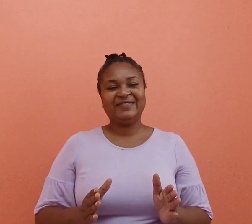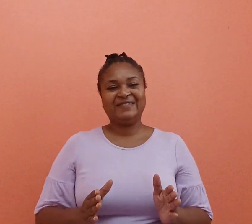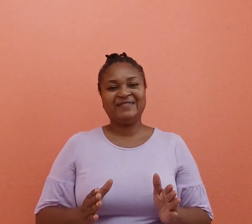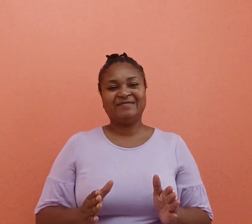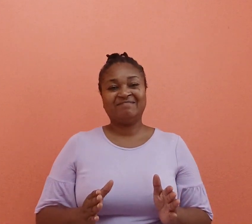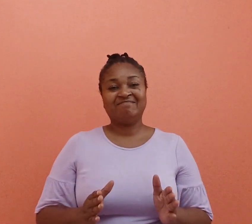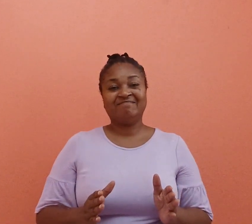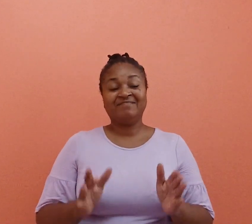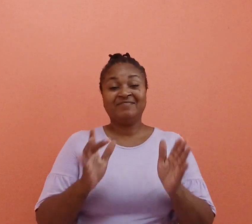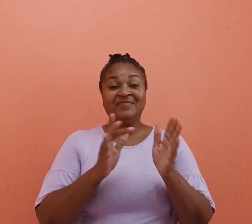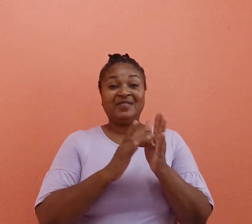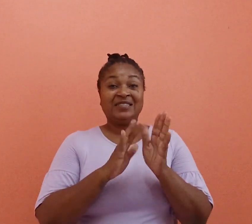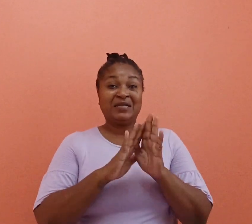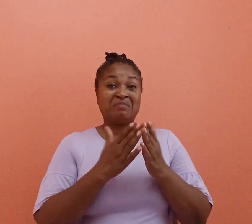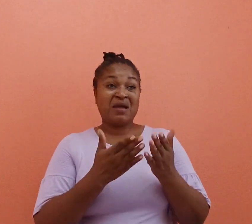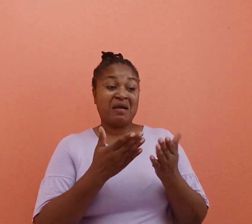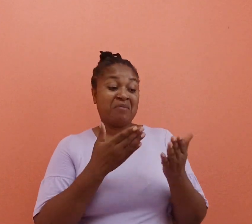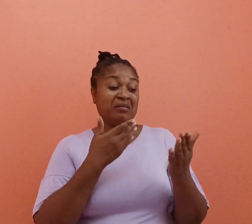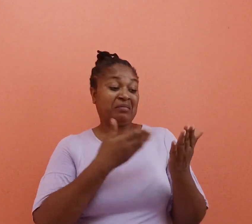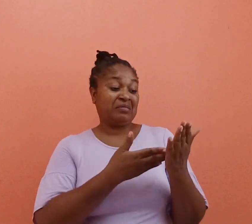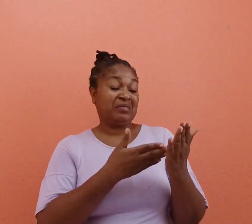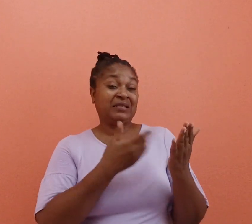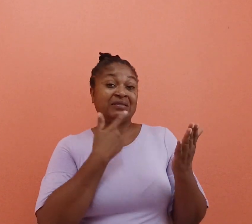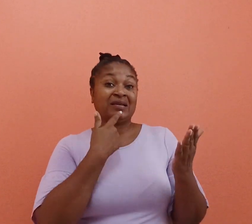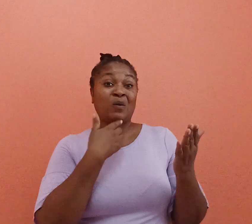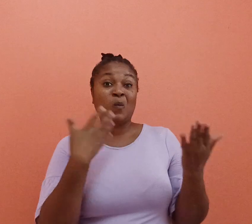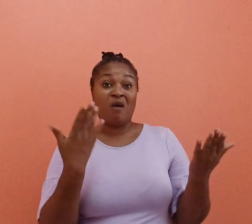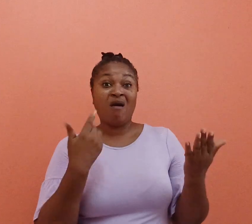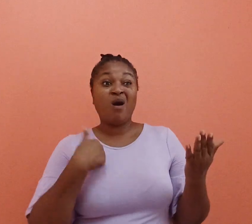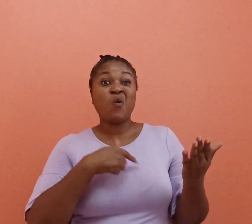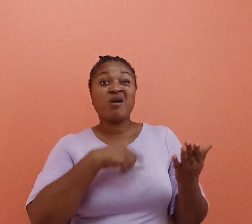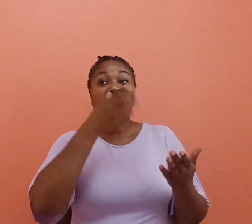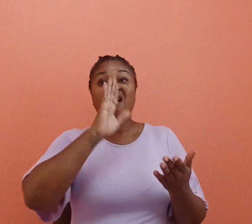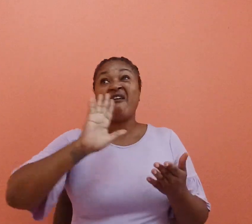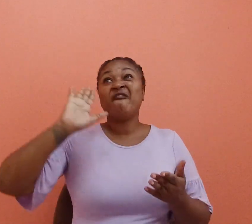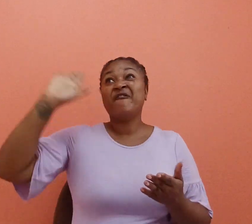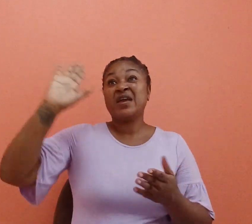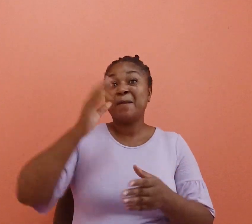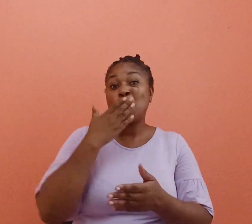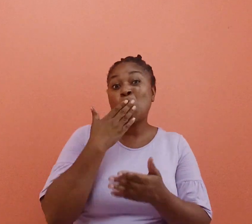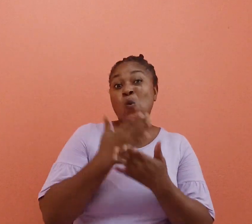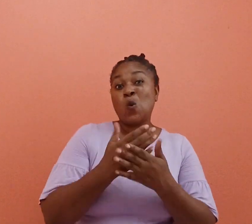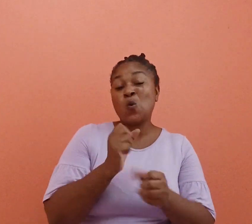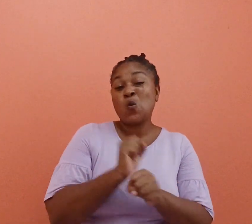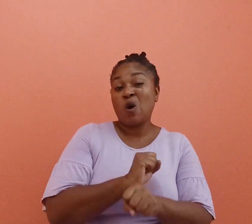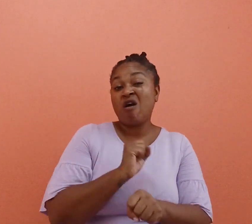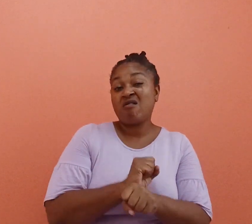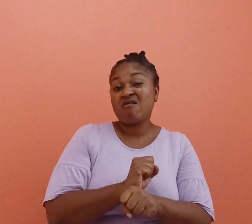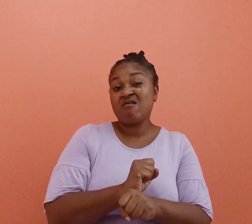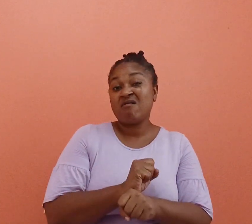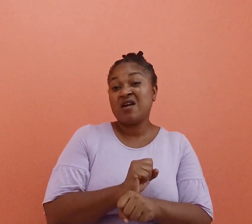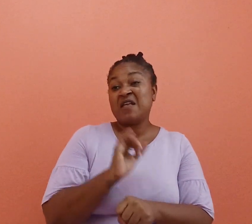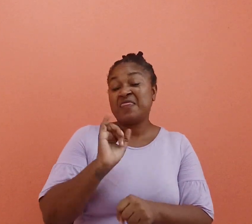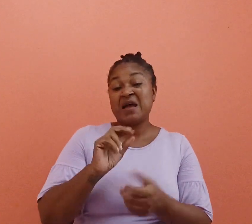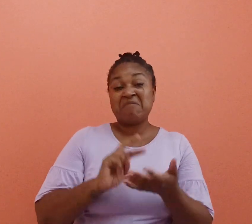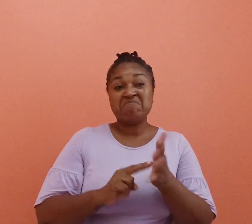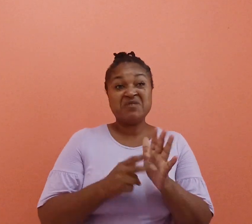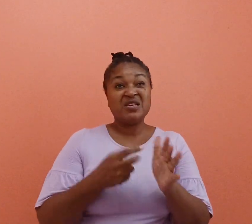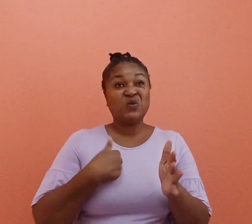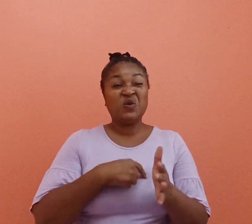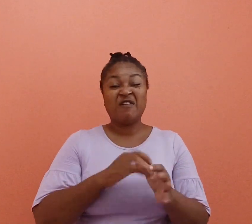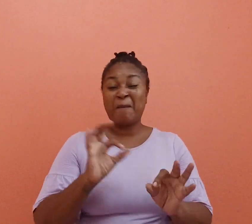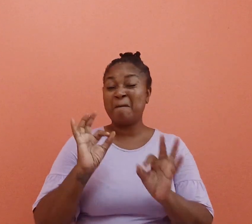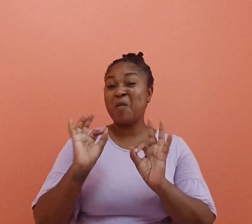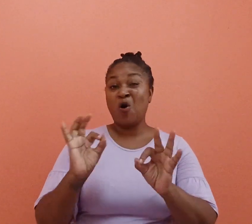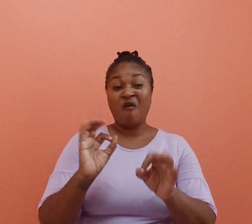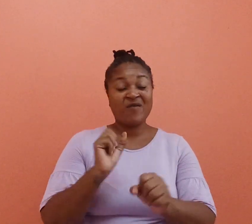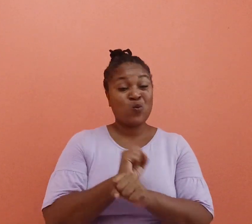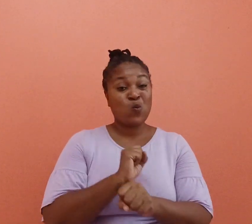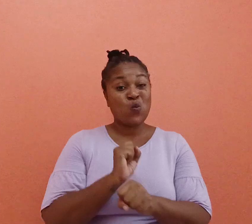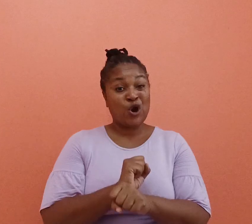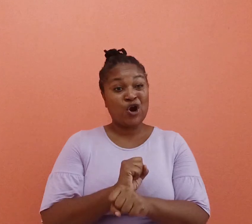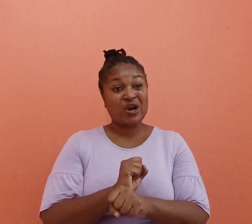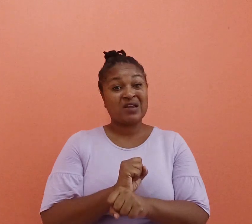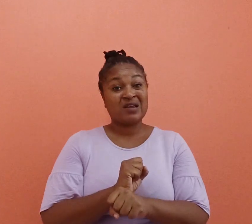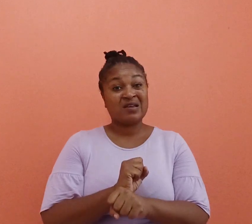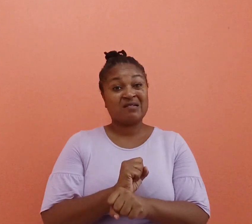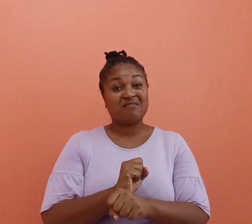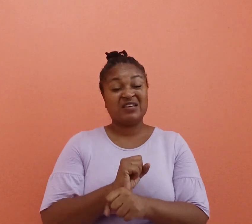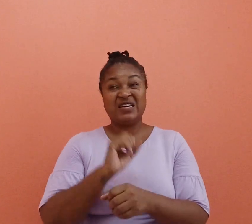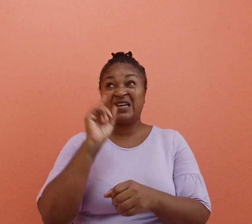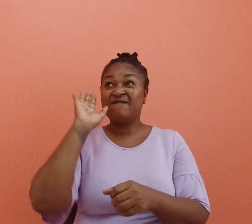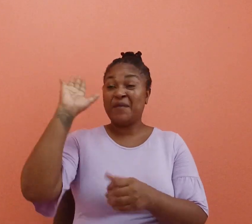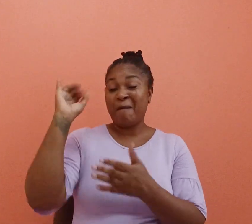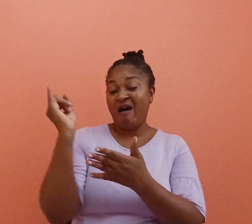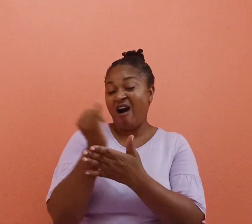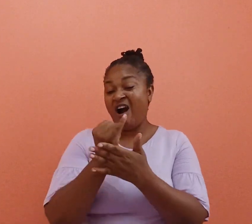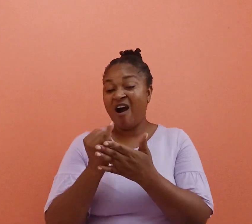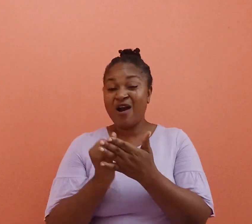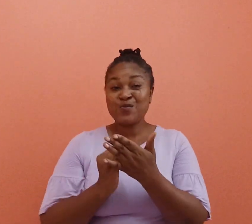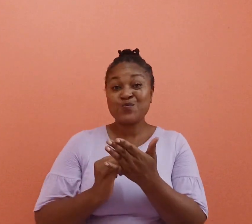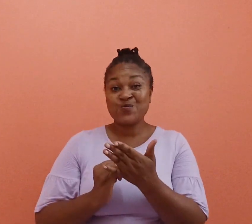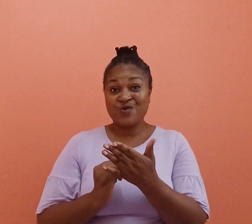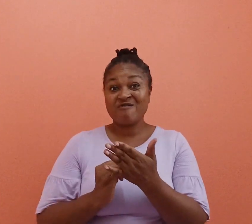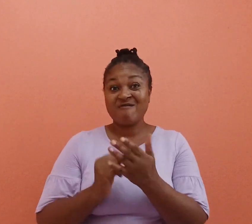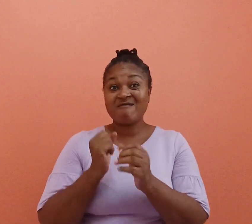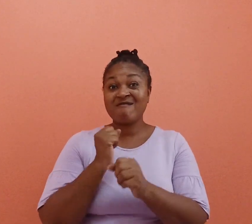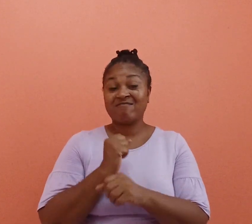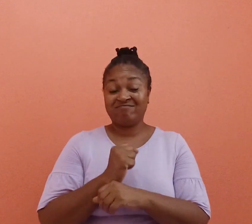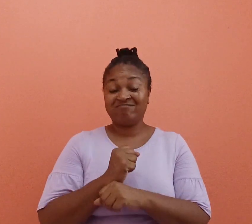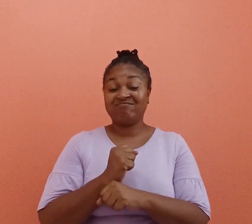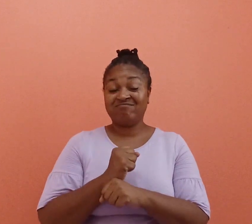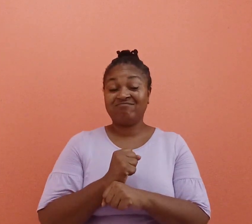The Bible says we are God's handiwork. That means we are his masterpiece, his artwork.